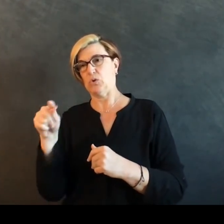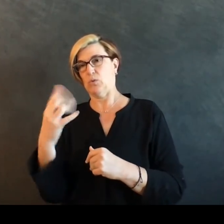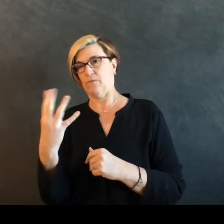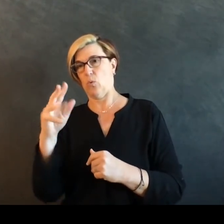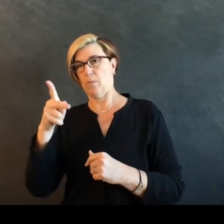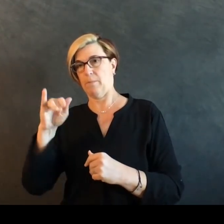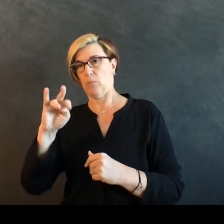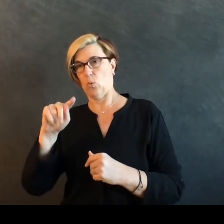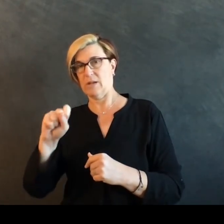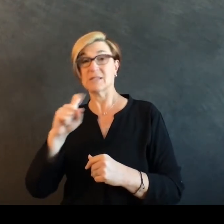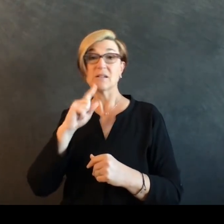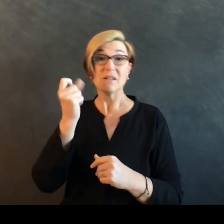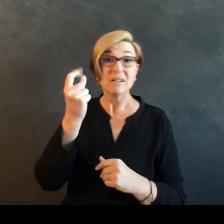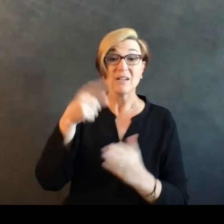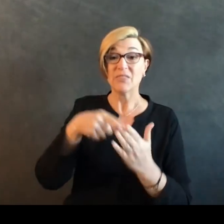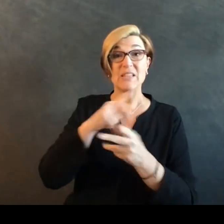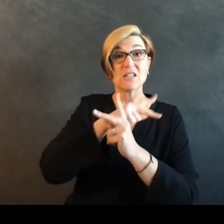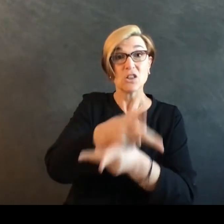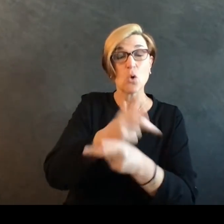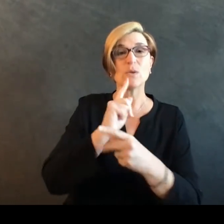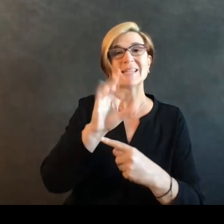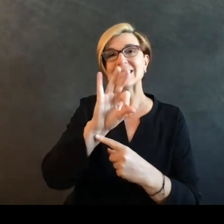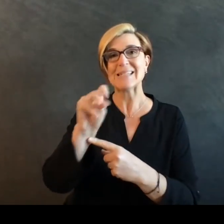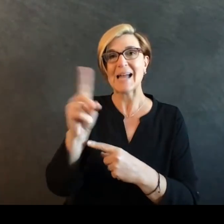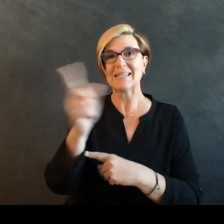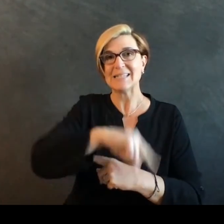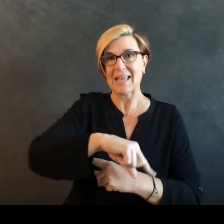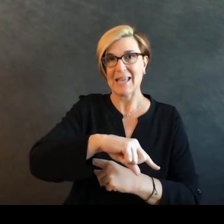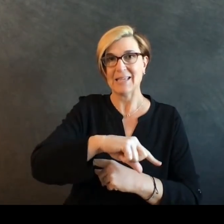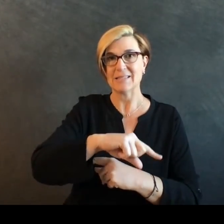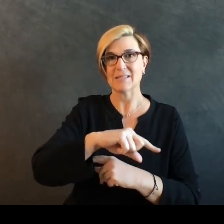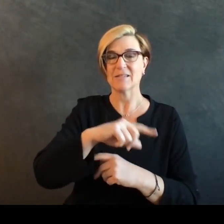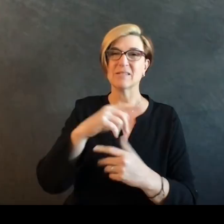loan to make this attractive for community banks we've agreed to raise